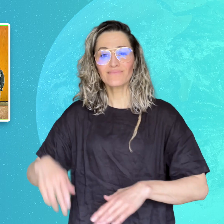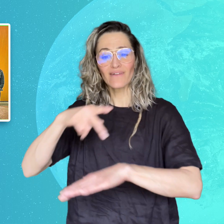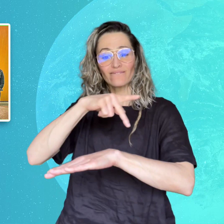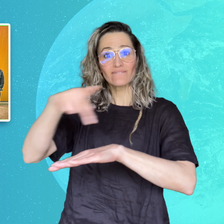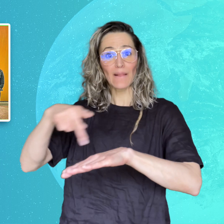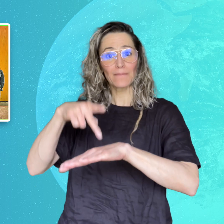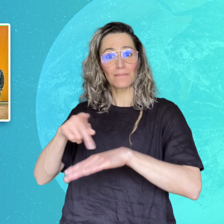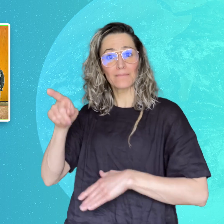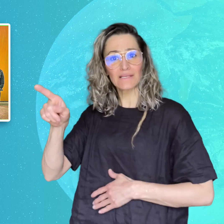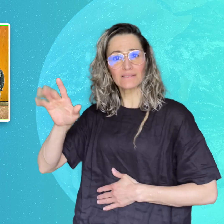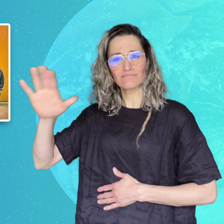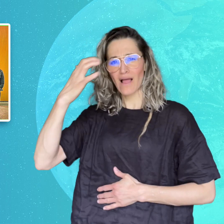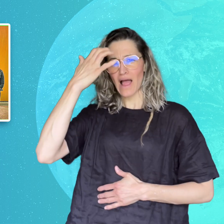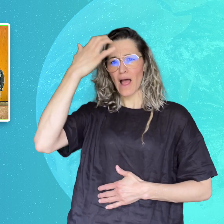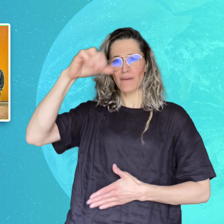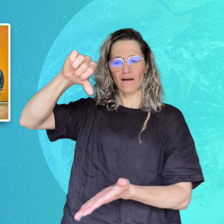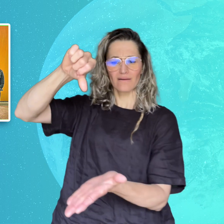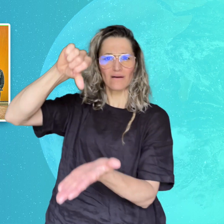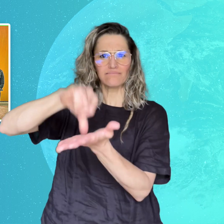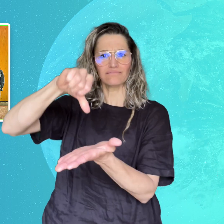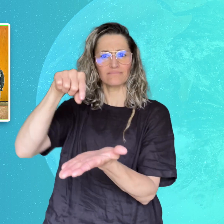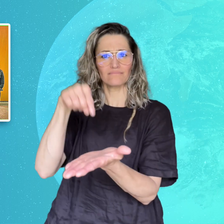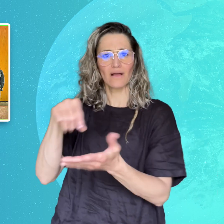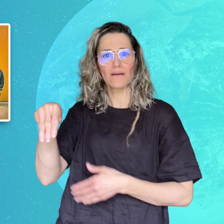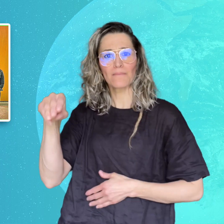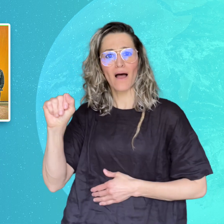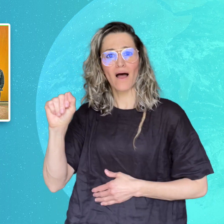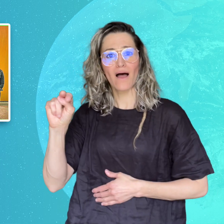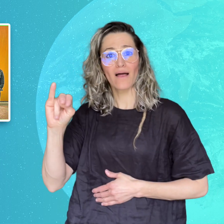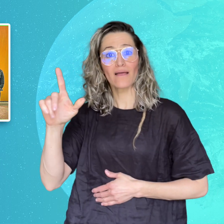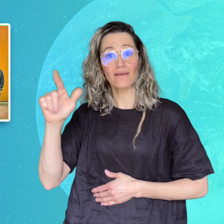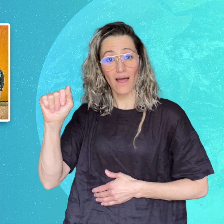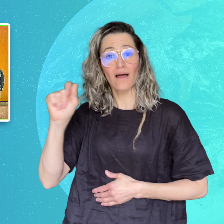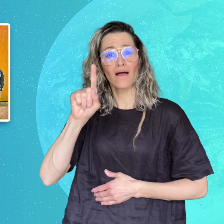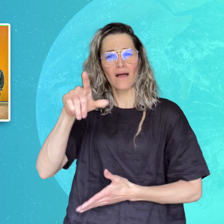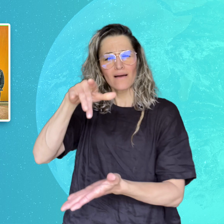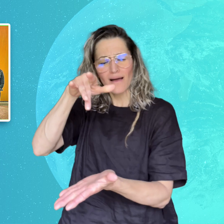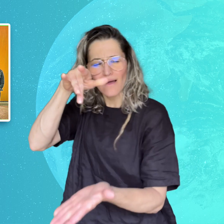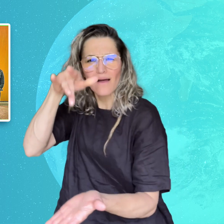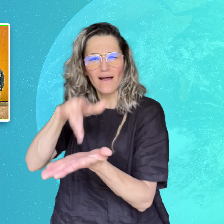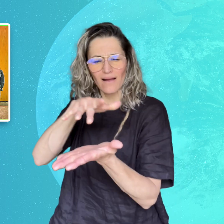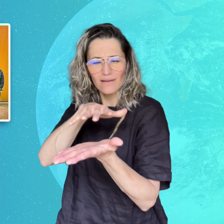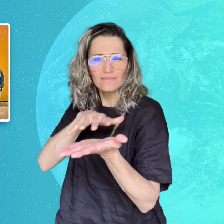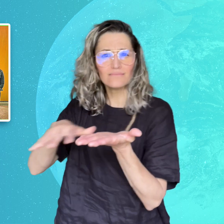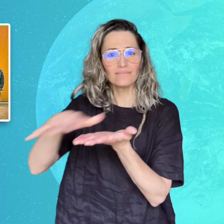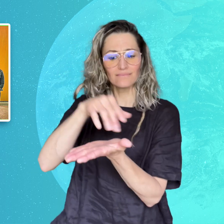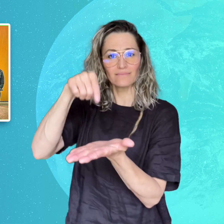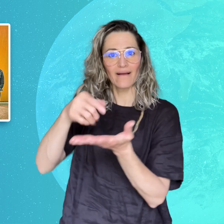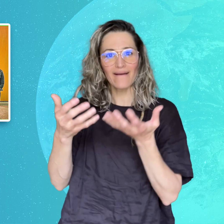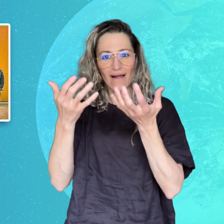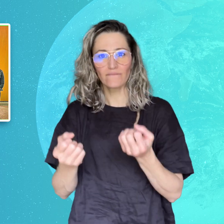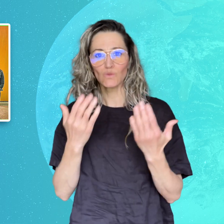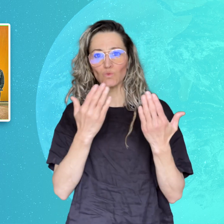In the heart of Manila, the capital city of the Philippines,